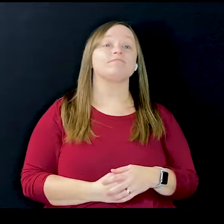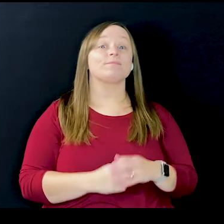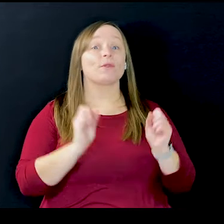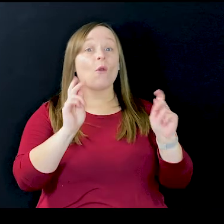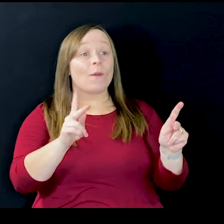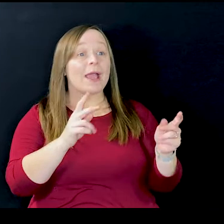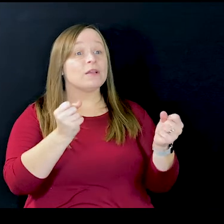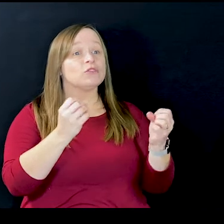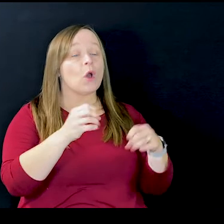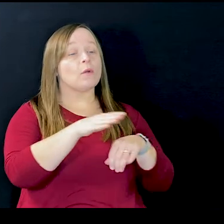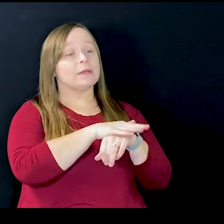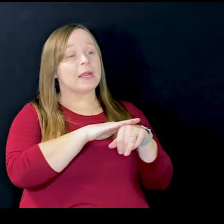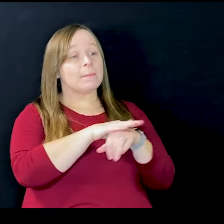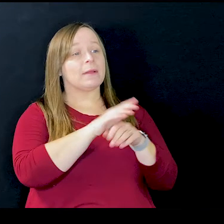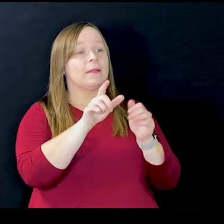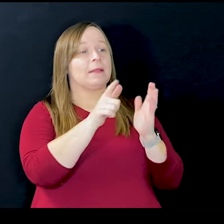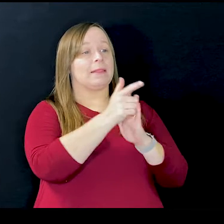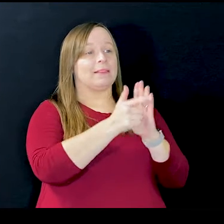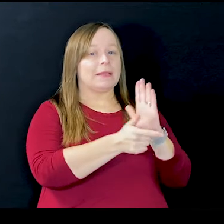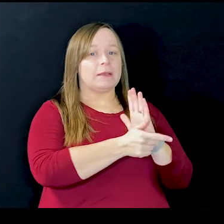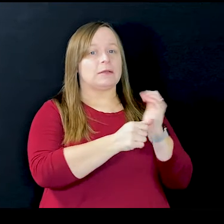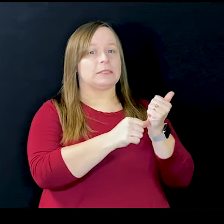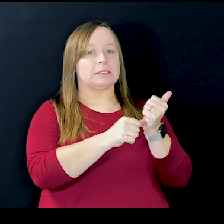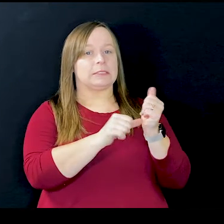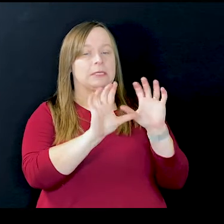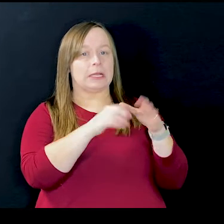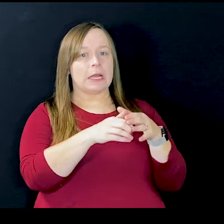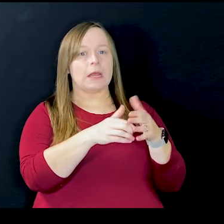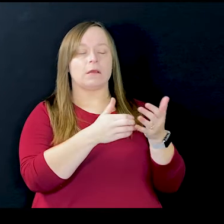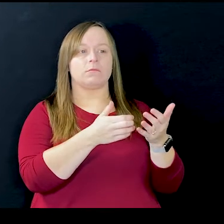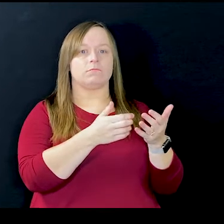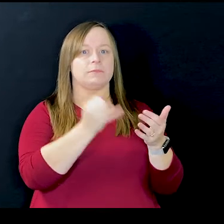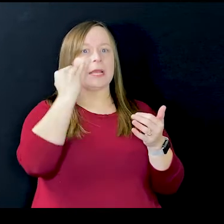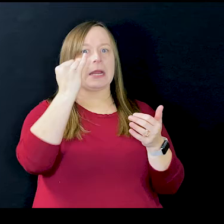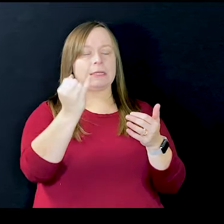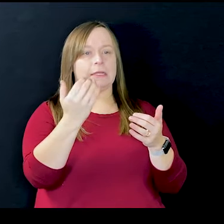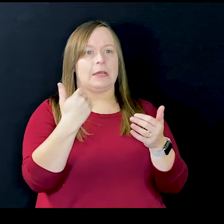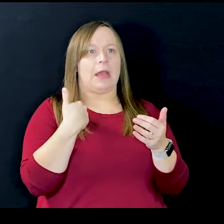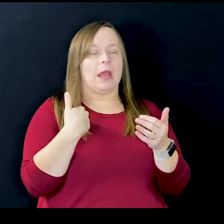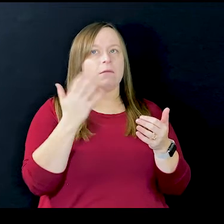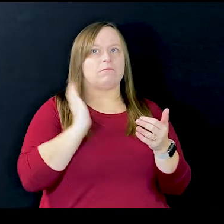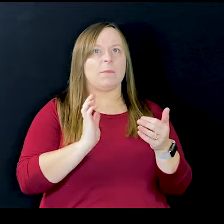All right, so the Native American Legal Assistance Clinic was an idea I had probably